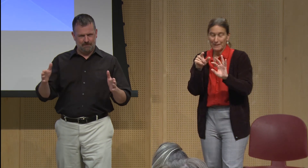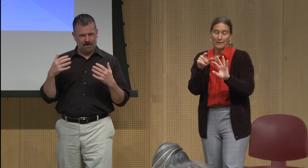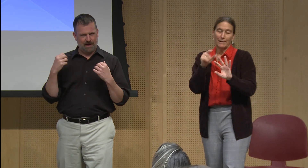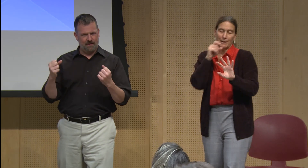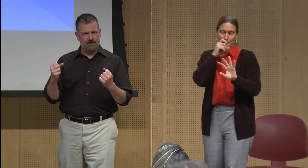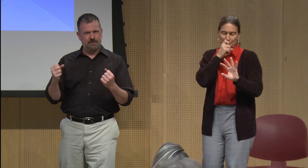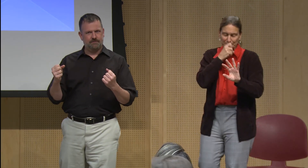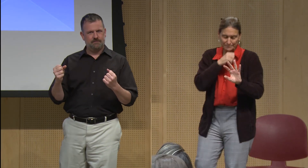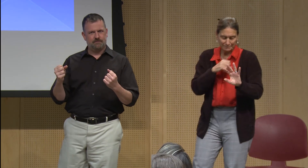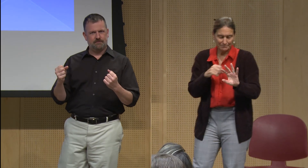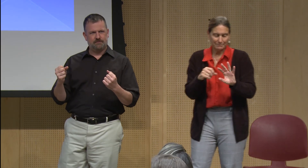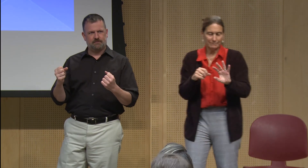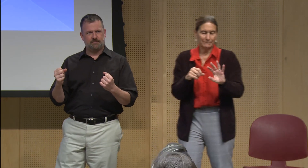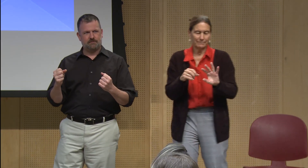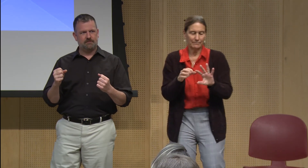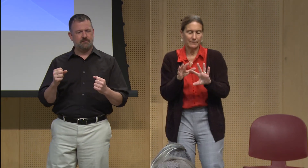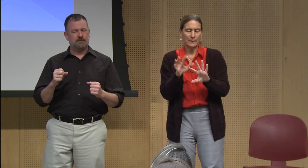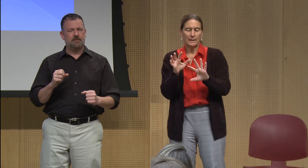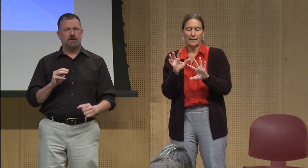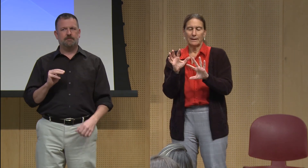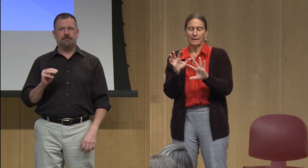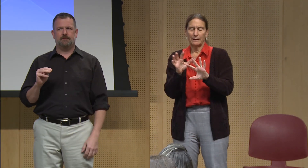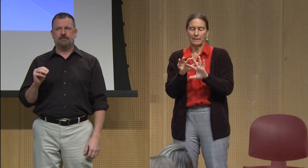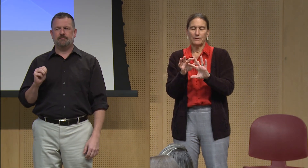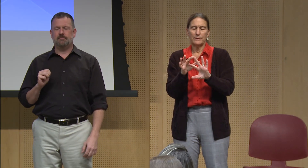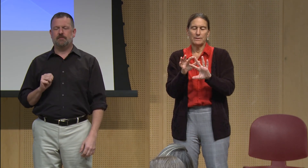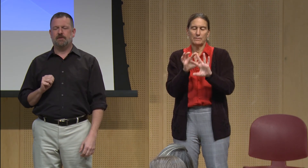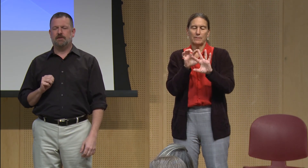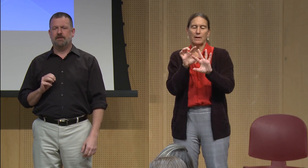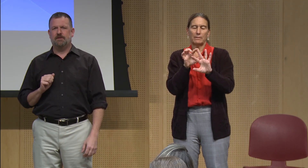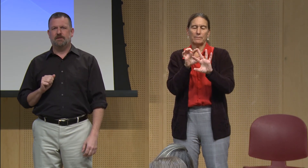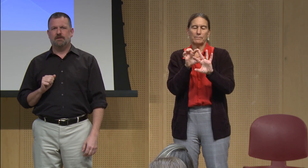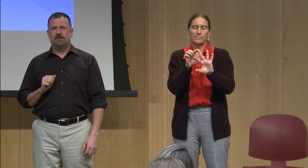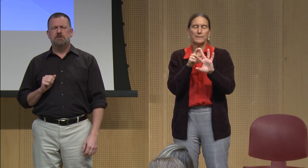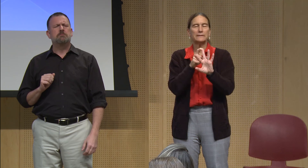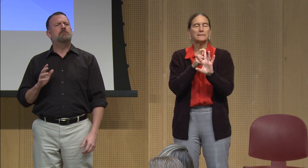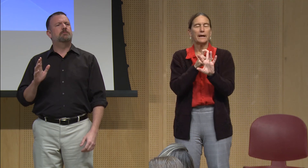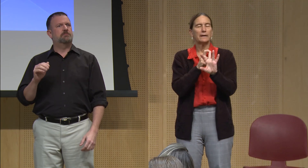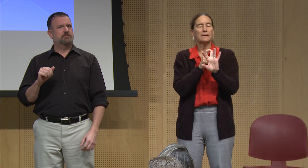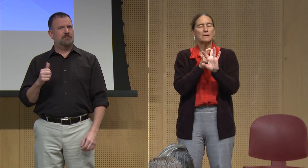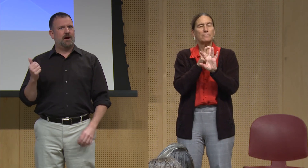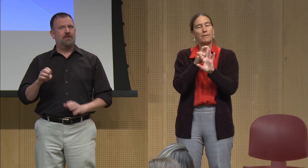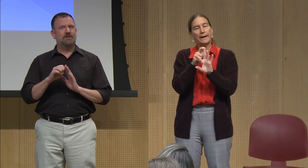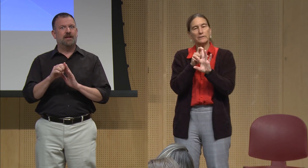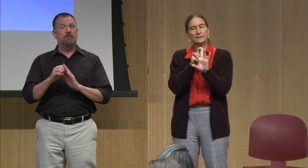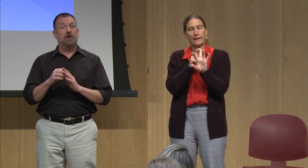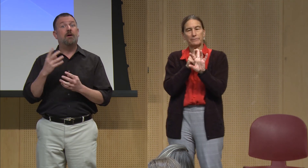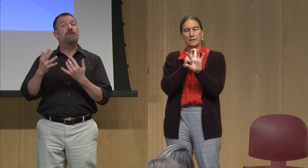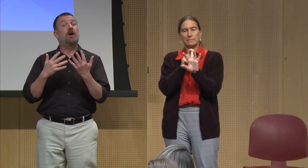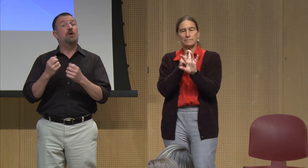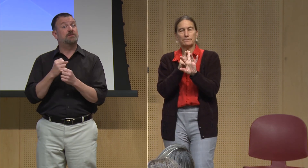UM, THE--THINGS LIKE FIRE SAFETY, PUTTING